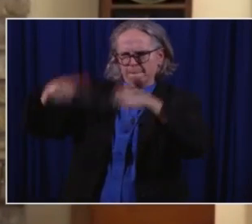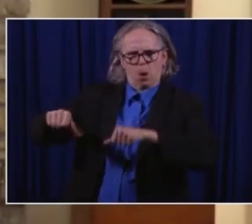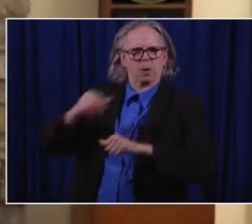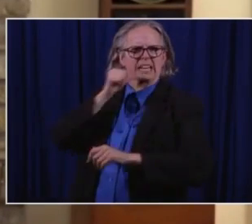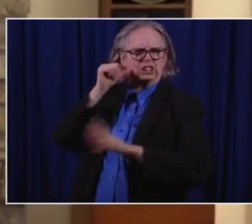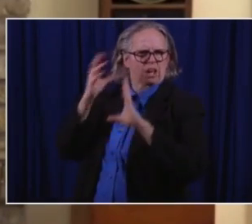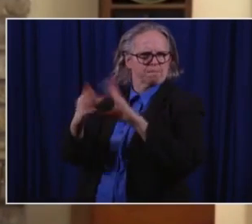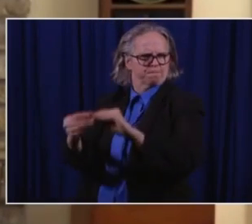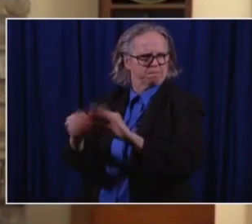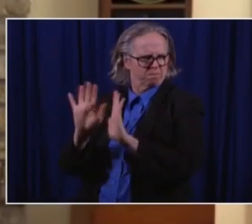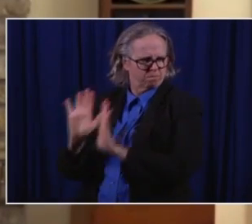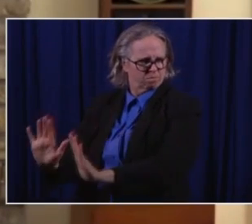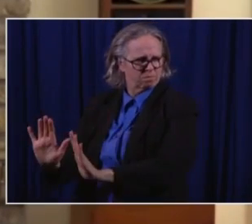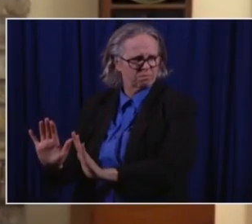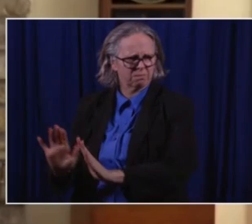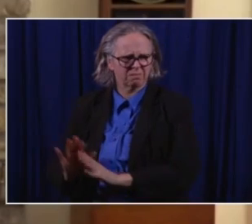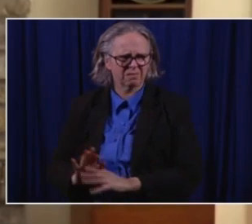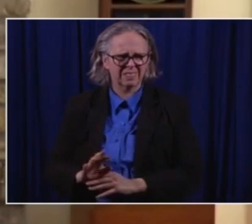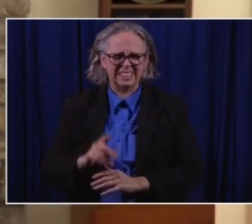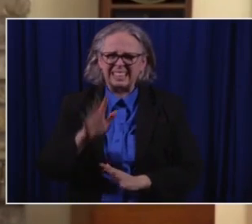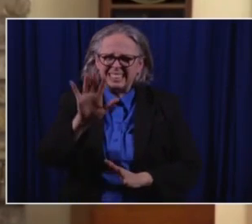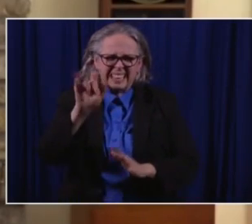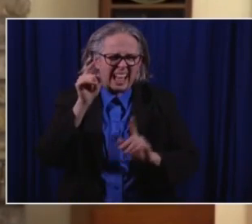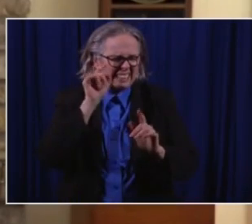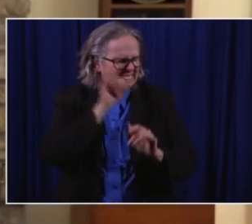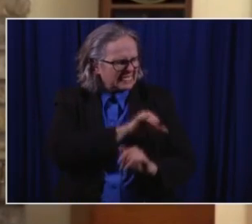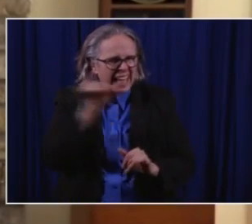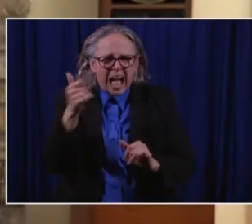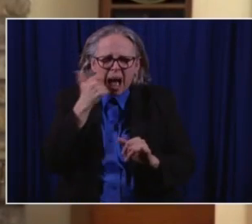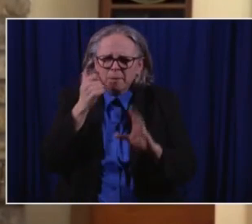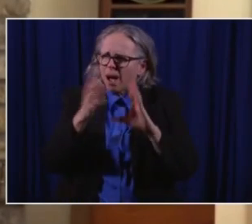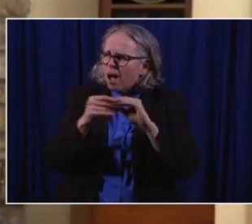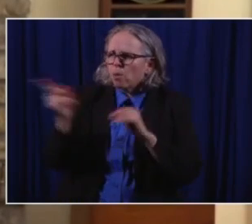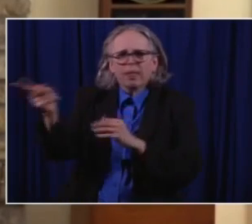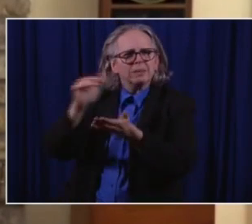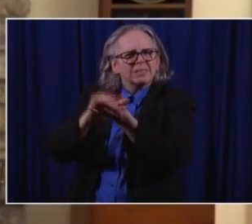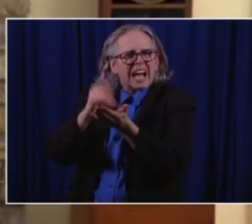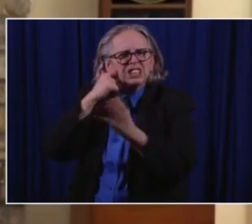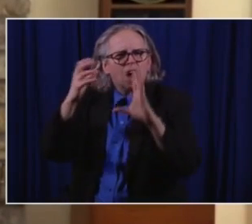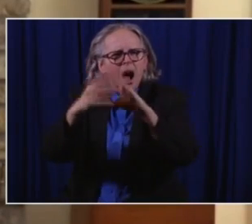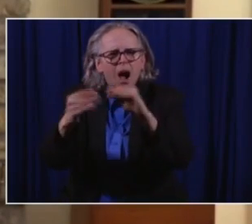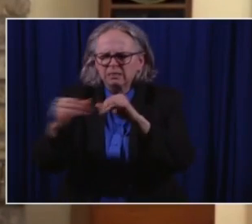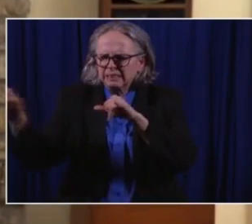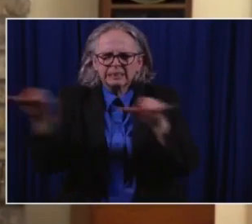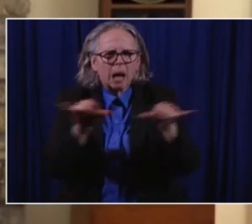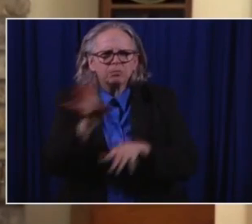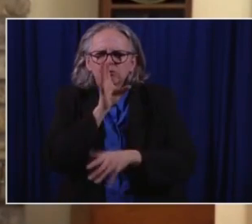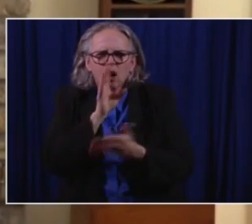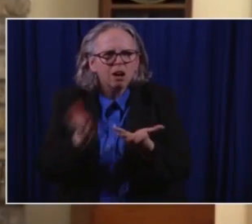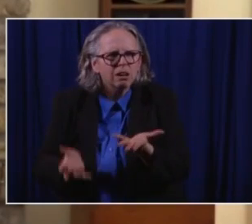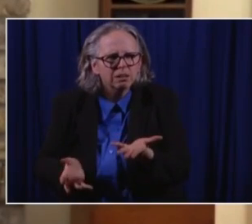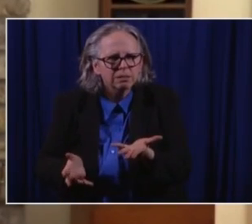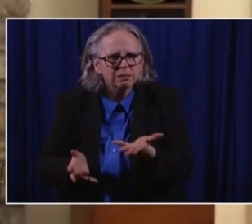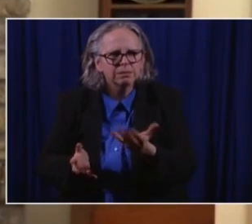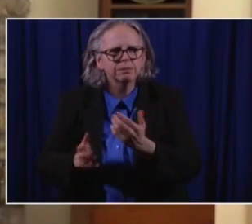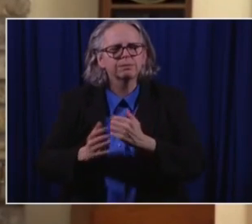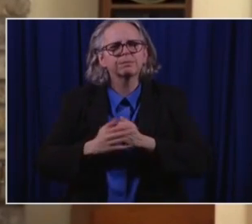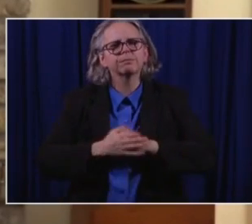and frequent hand washing. Together we can help stop the spread of COVID-19 that's what